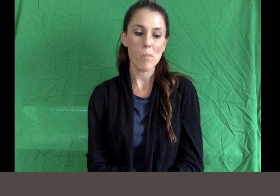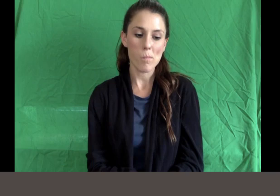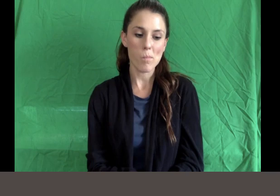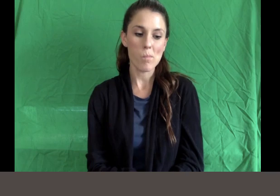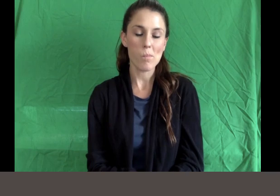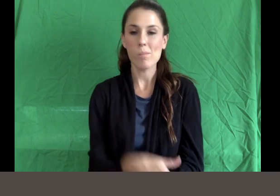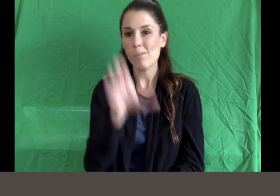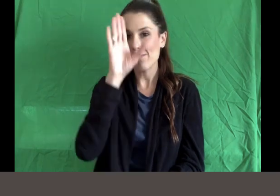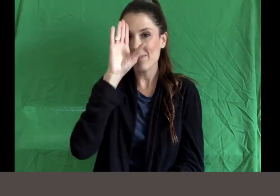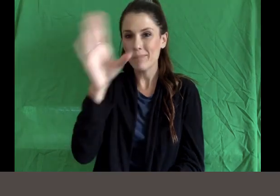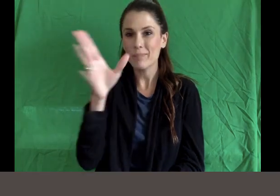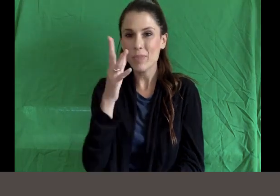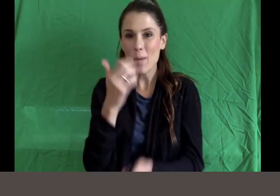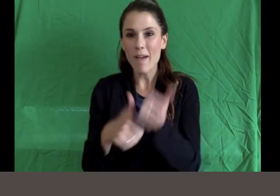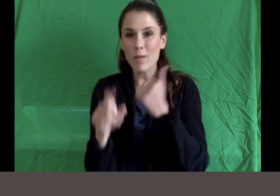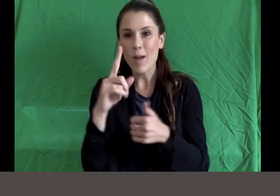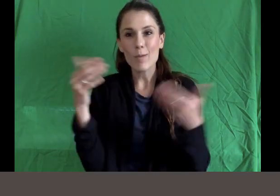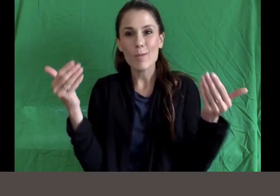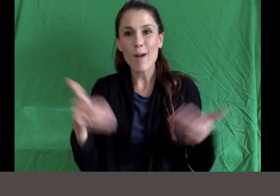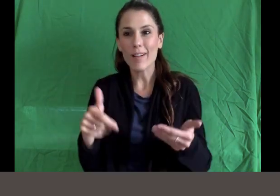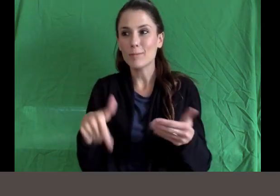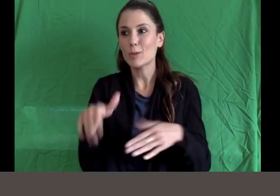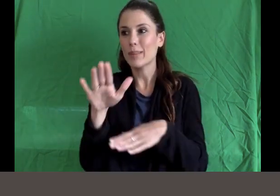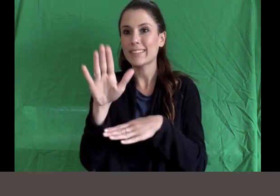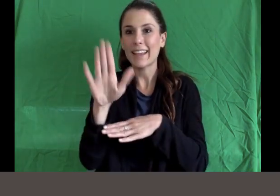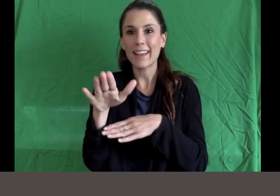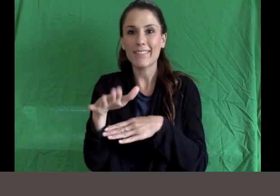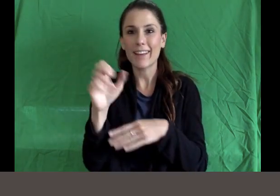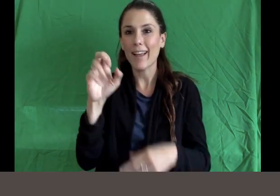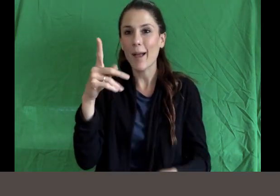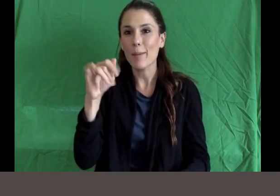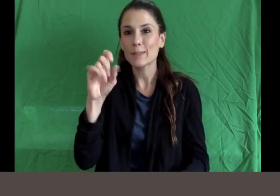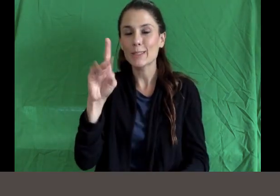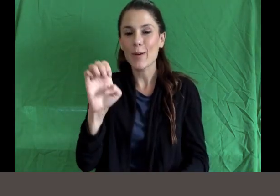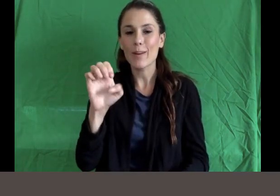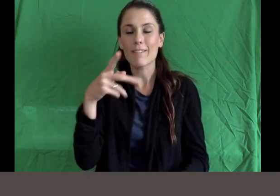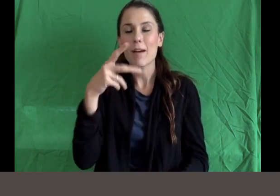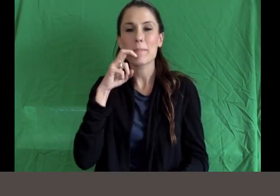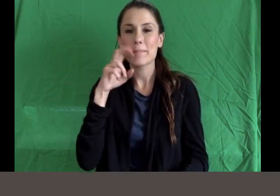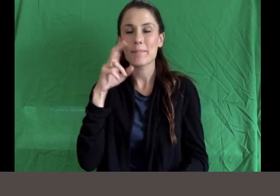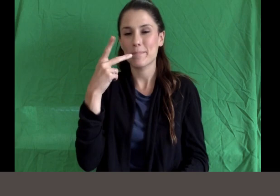Hello everyone and welcome to this evening's episode of PyGotham TV.